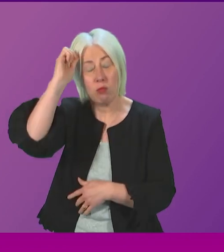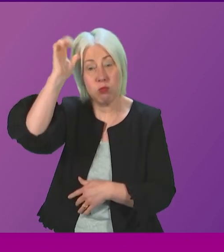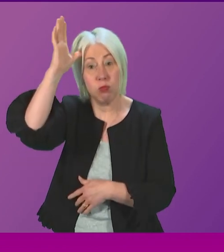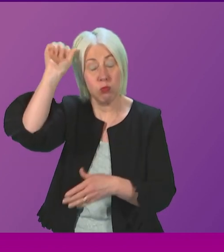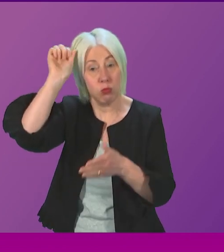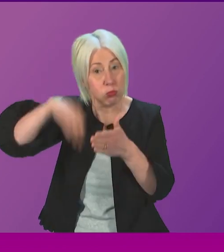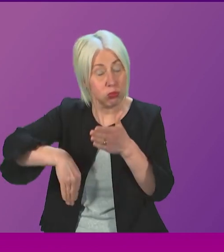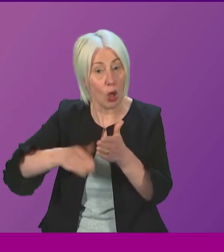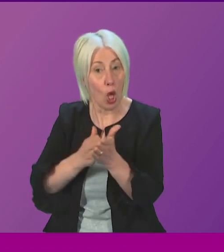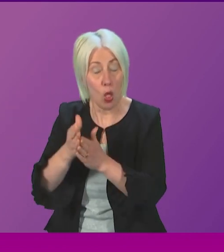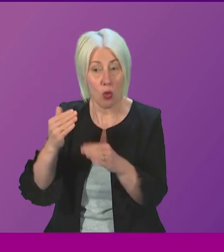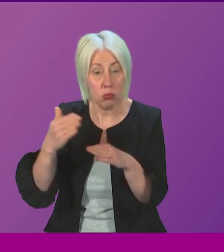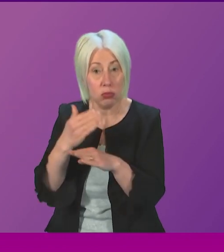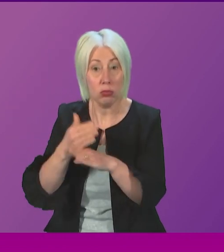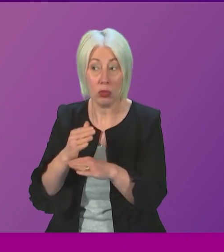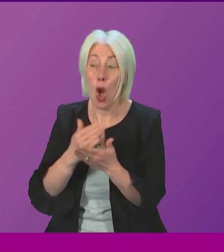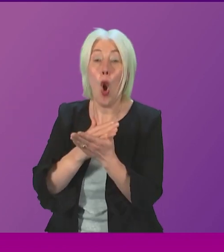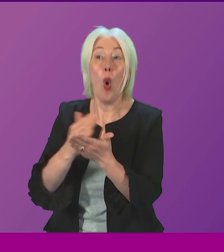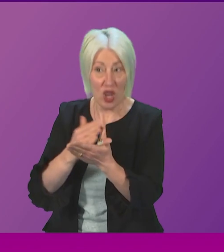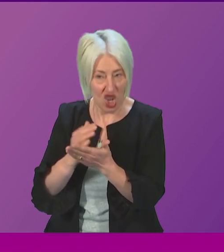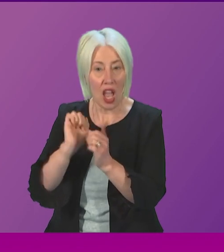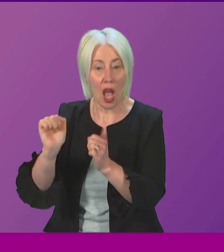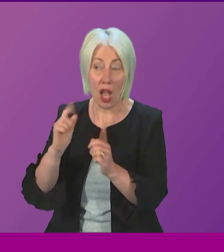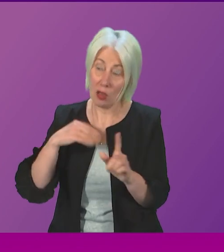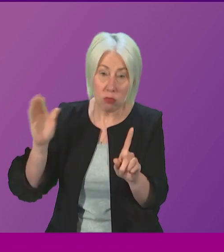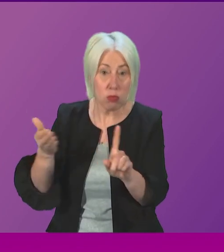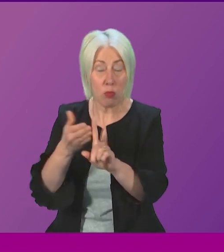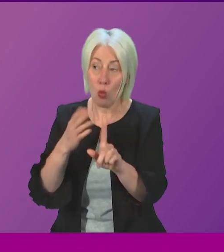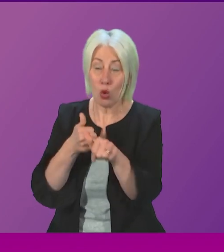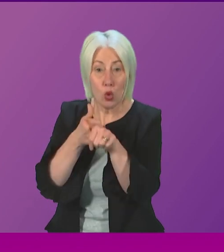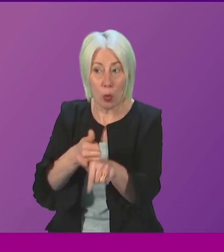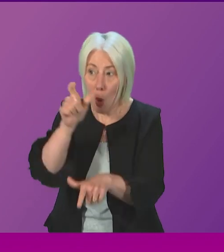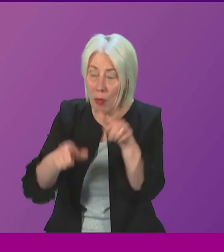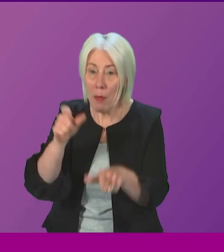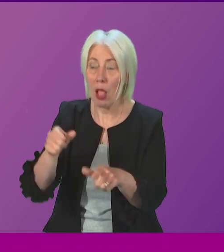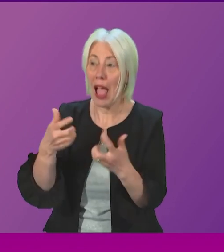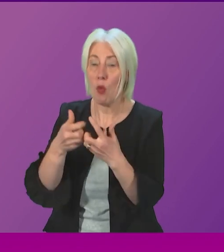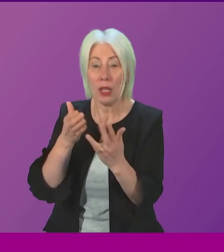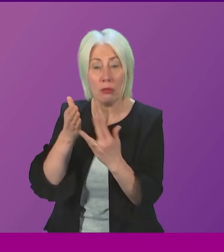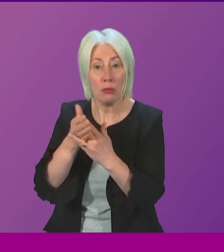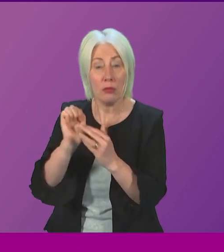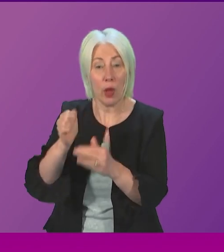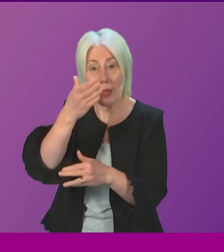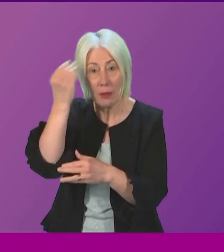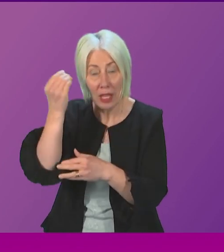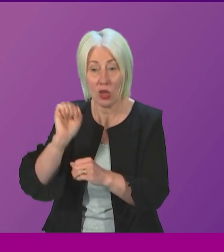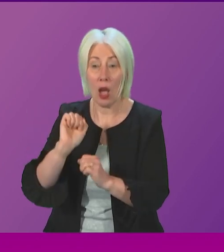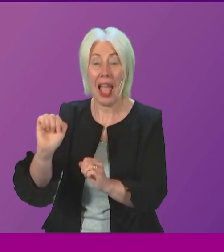We share his ambition to improve interventions and support people with dementia, and I take his criticisms very seriously indeed.